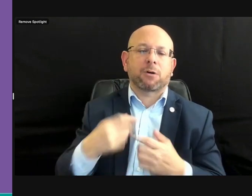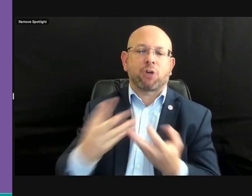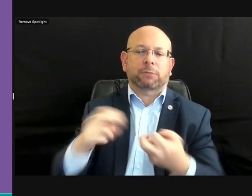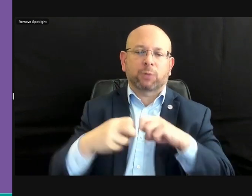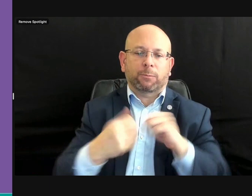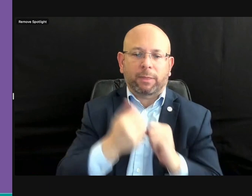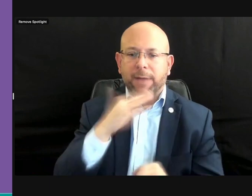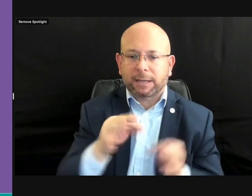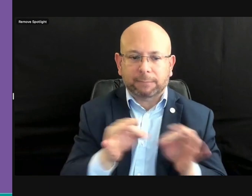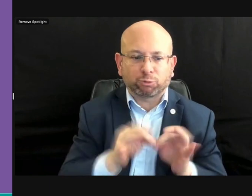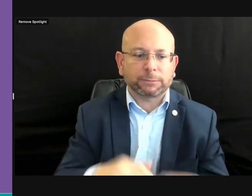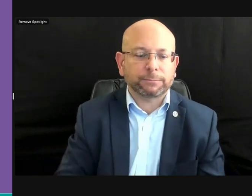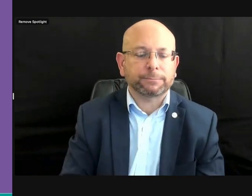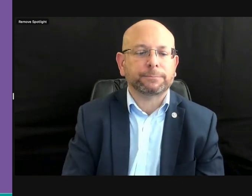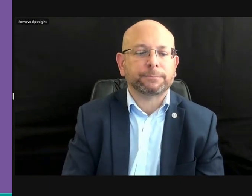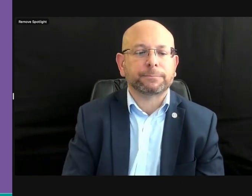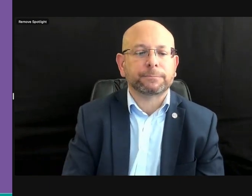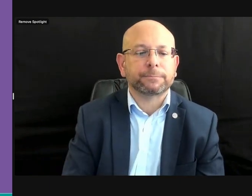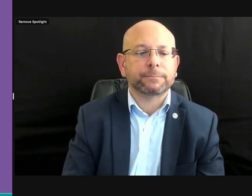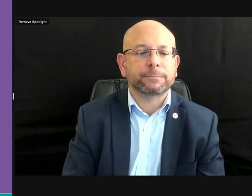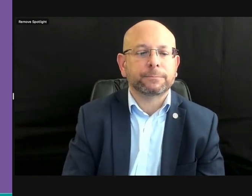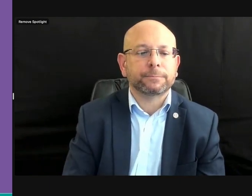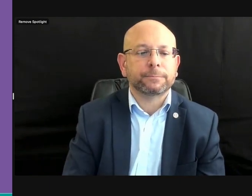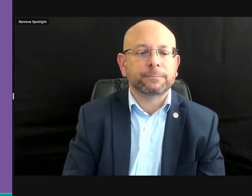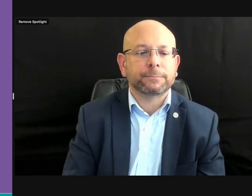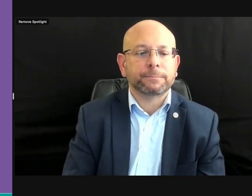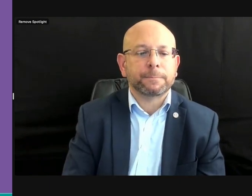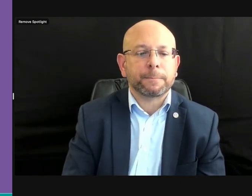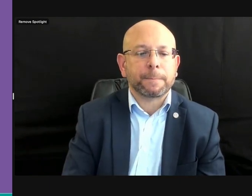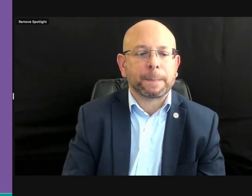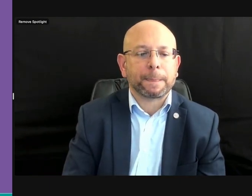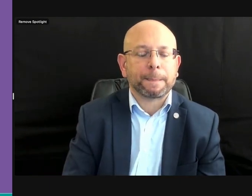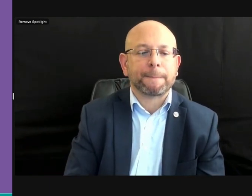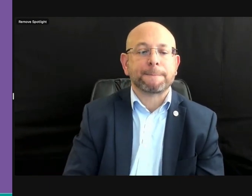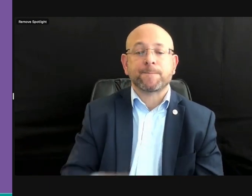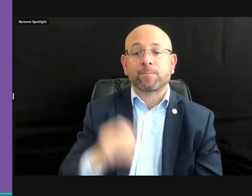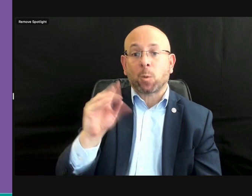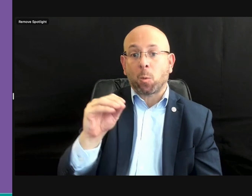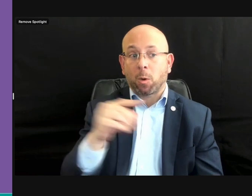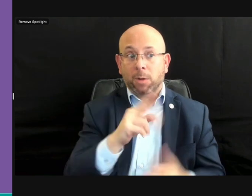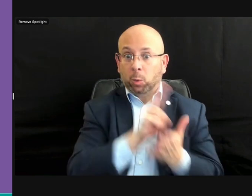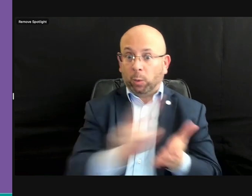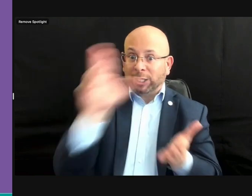or breaks in the audio. So the captioning will lack accuracy there.